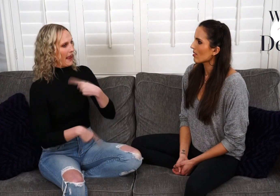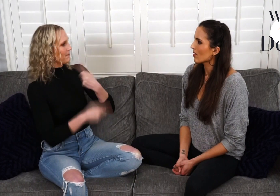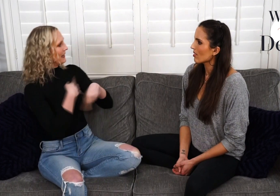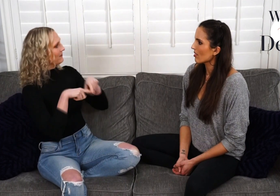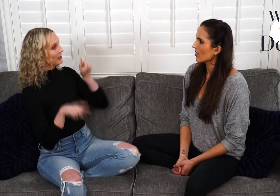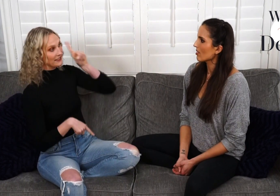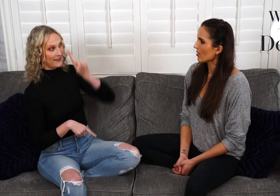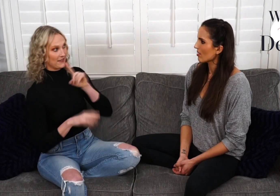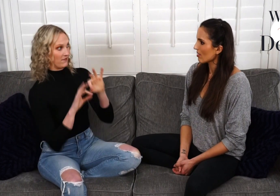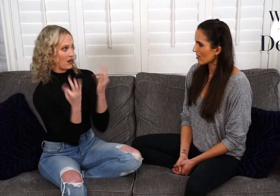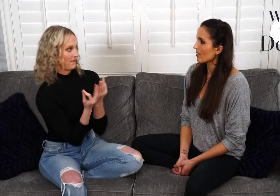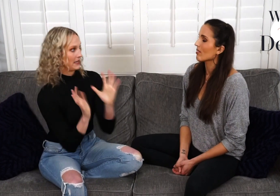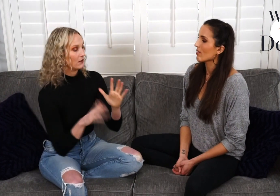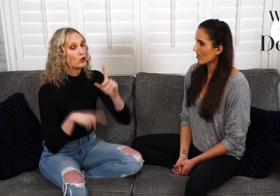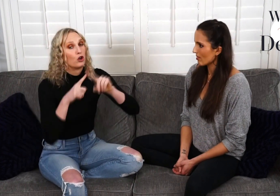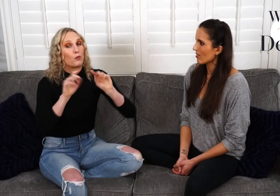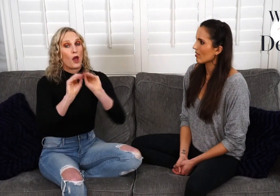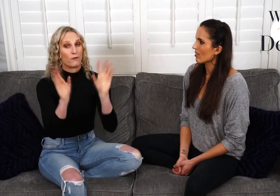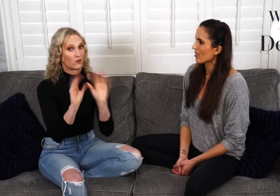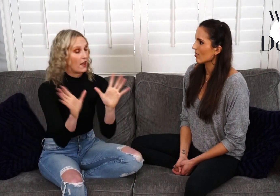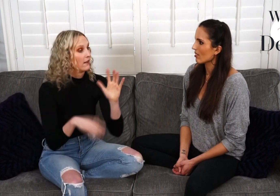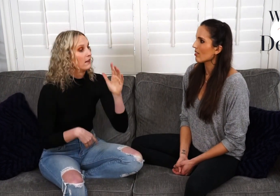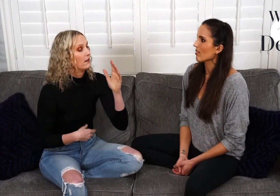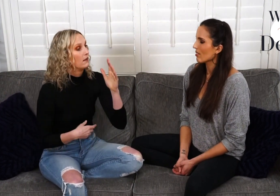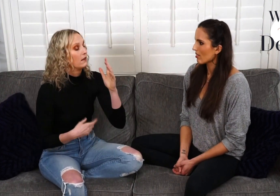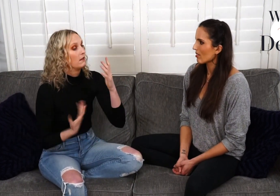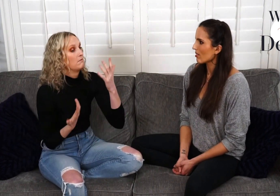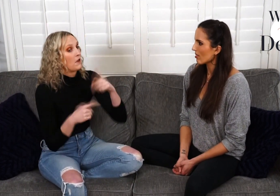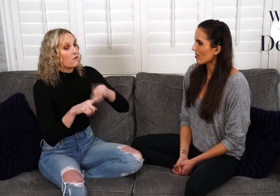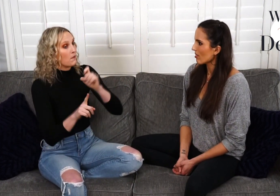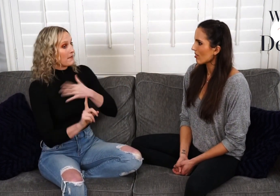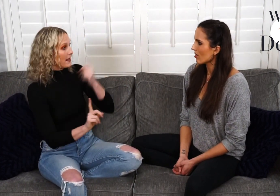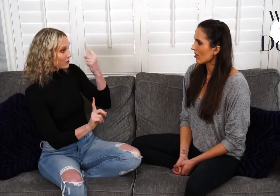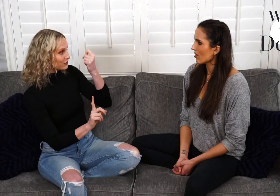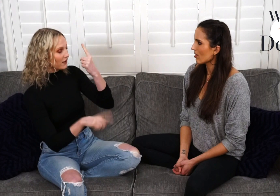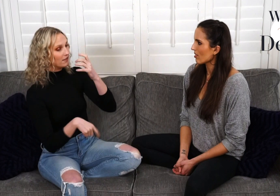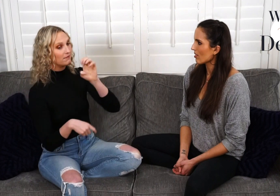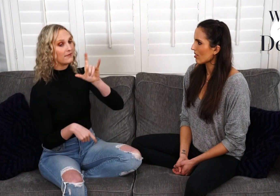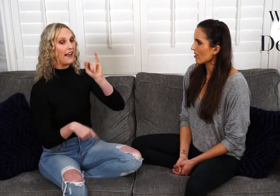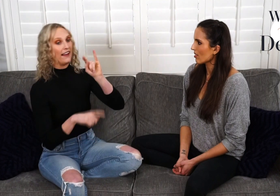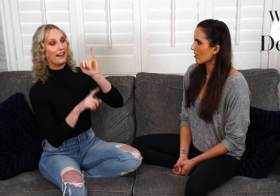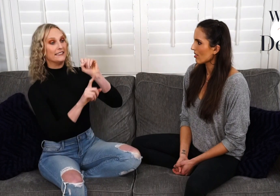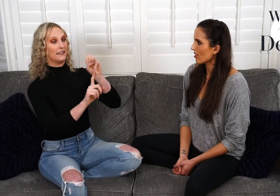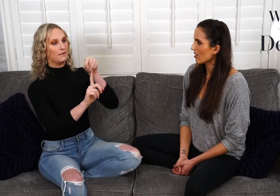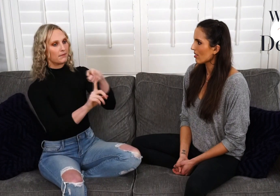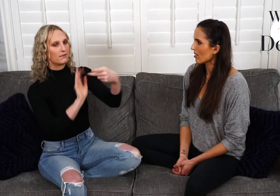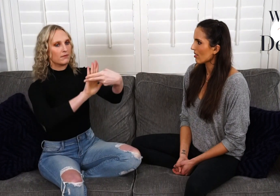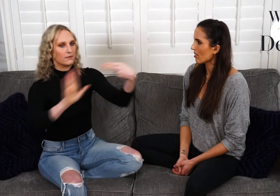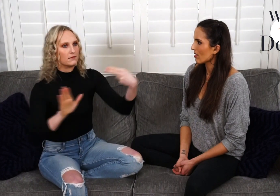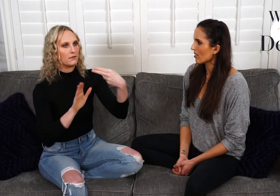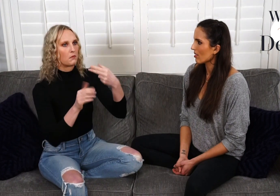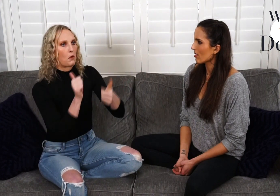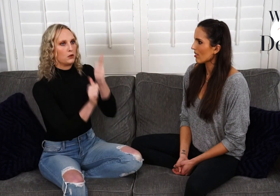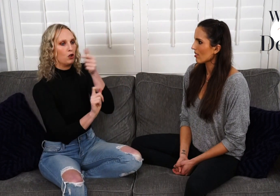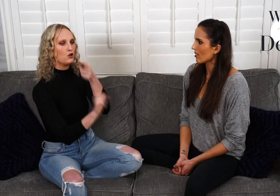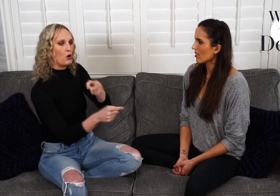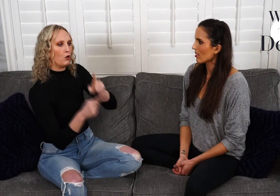I do come from a Deaf family and okay, so to clarify from my understanding elitism is mostly geared